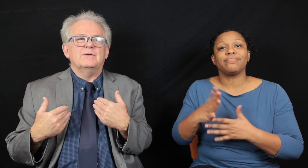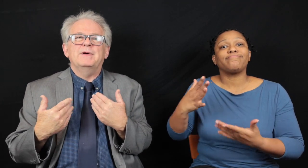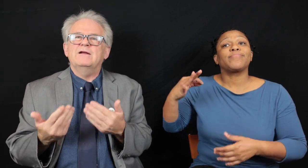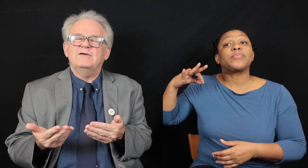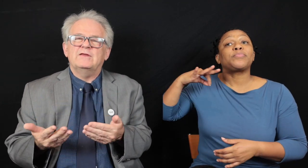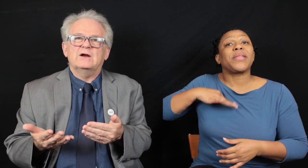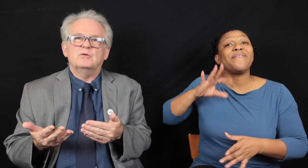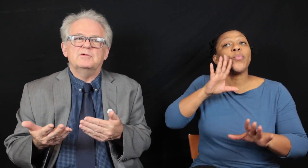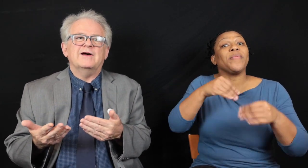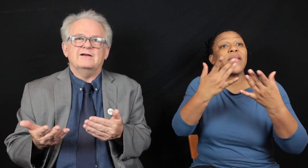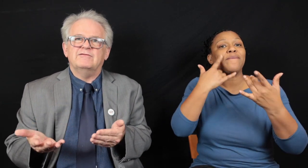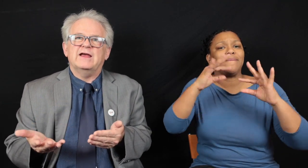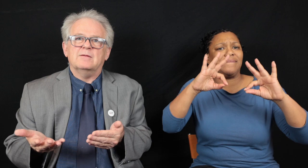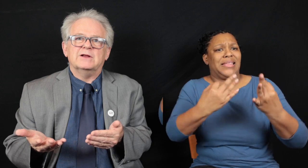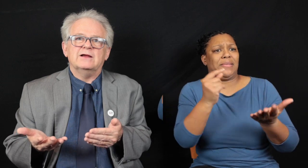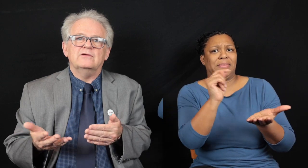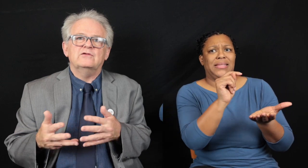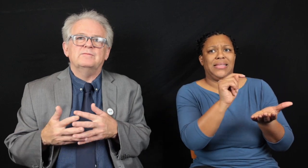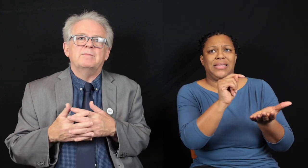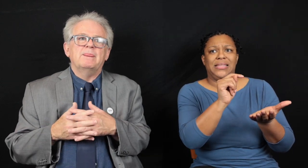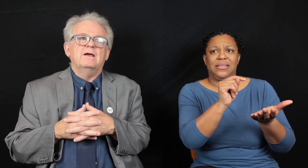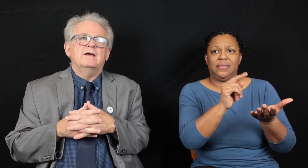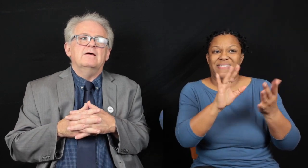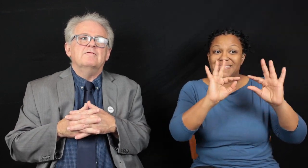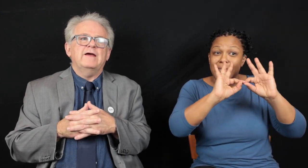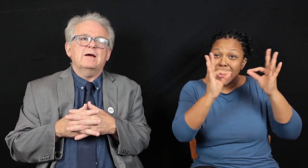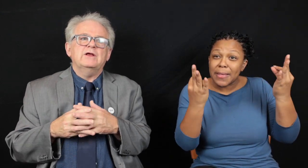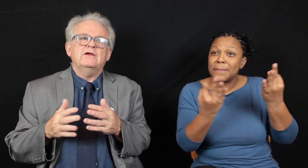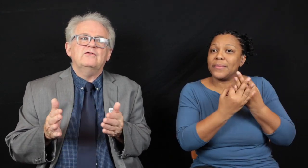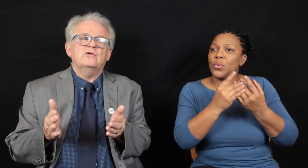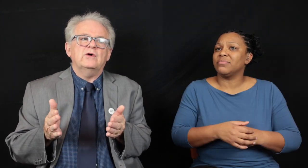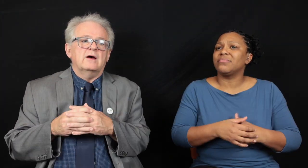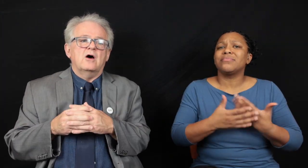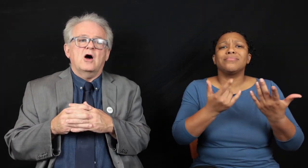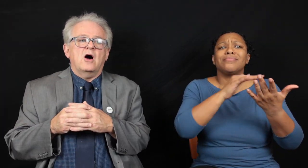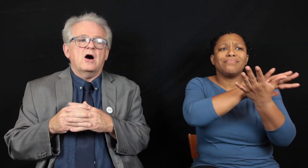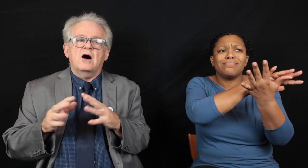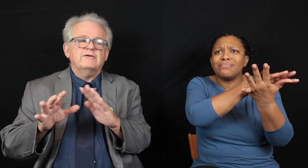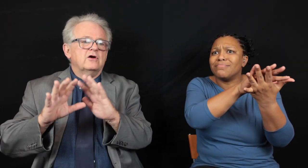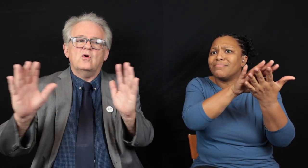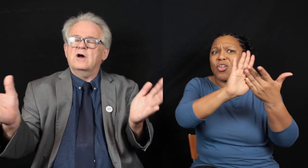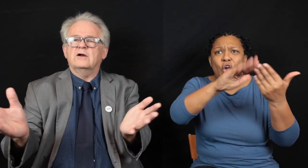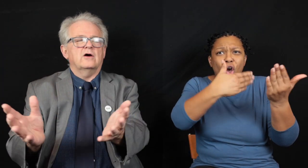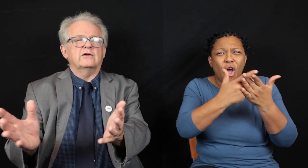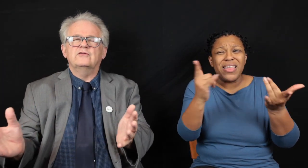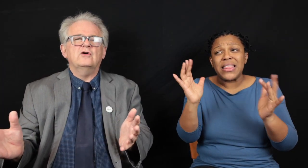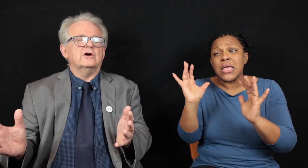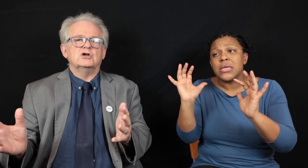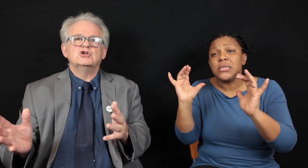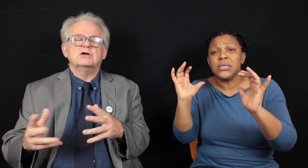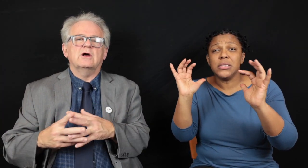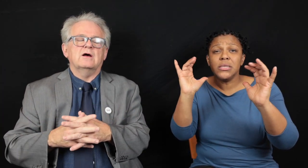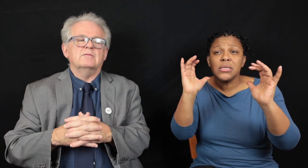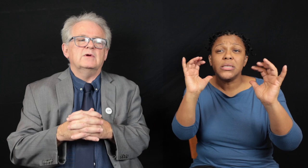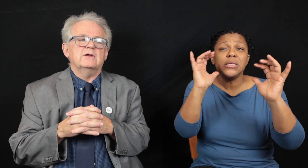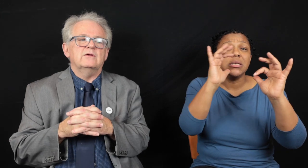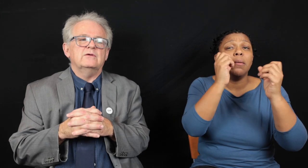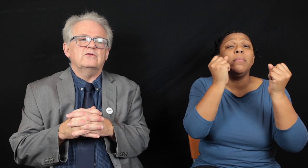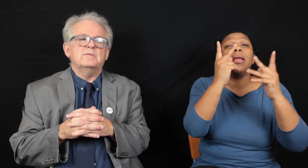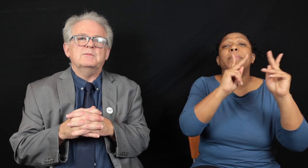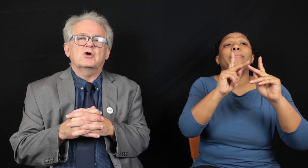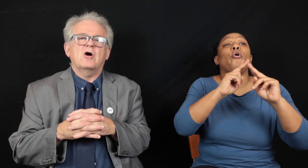the benefit that it would provide to families. Families often go on a search. Some call